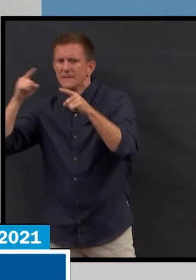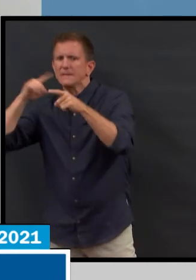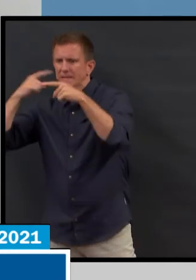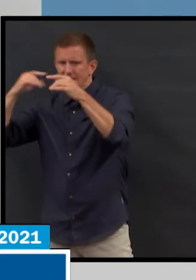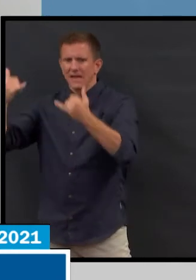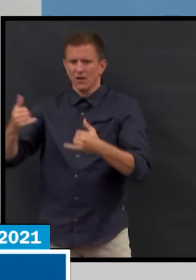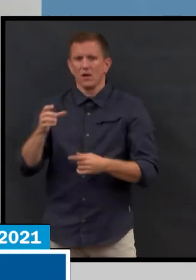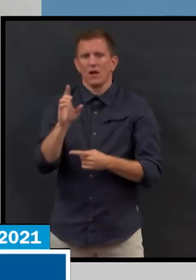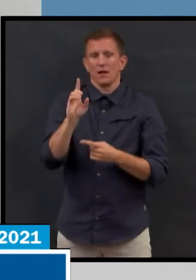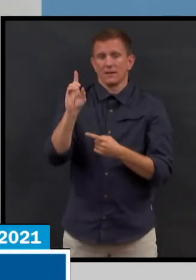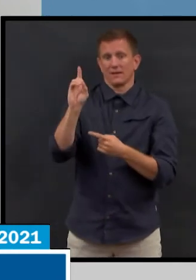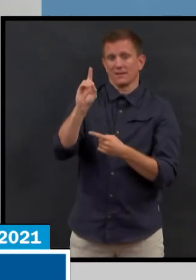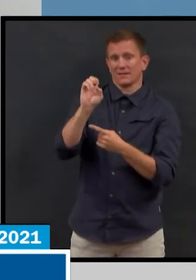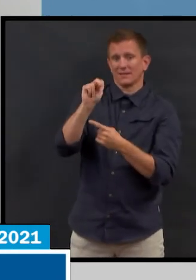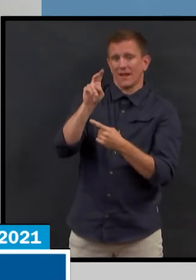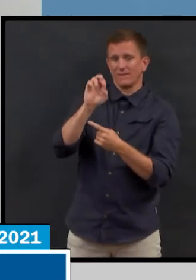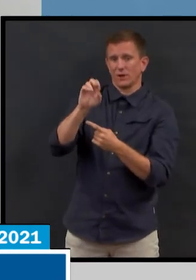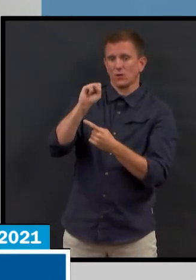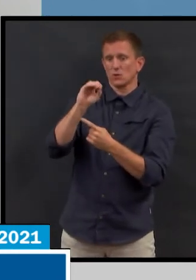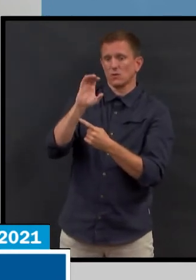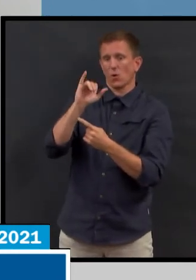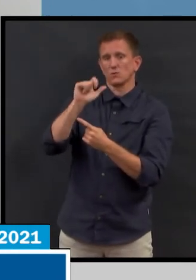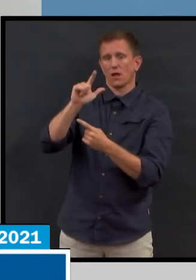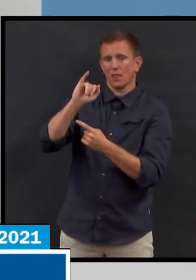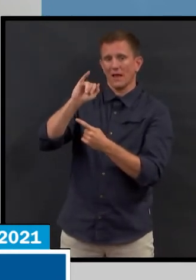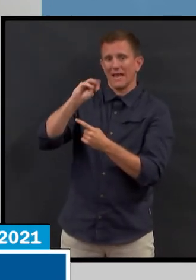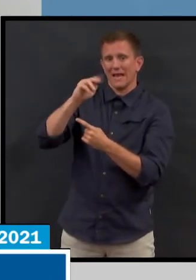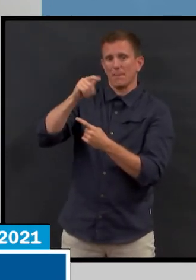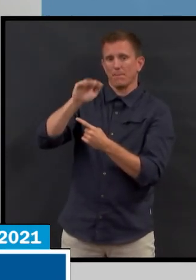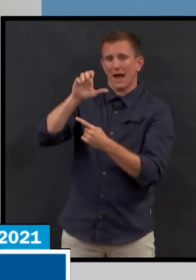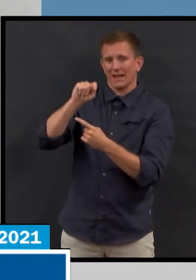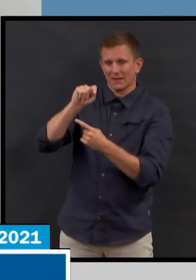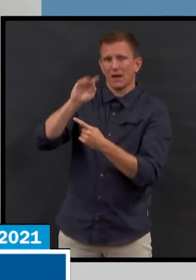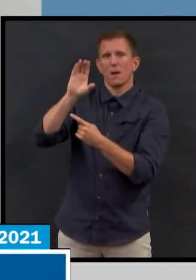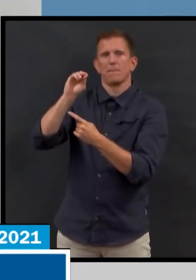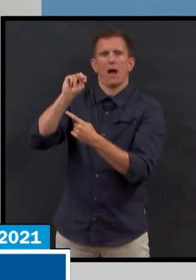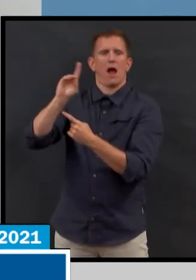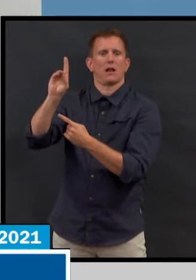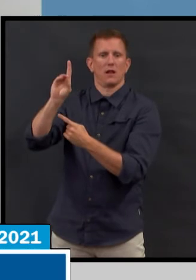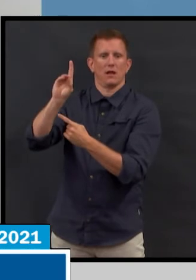this really helped us to provide housing upfront surround people with appropriate